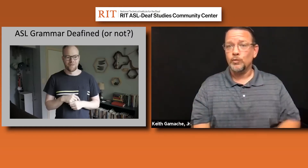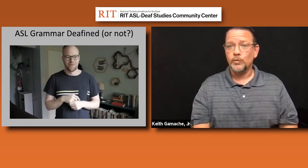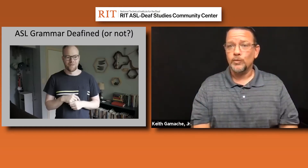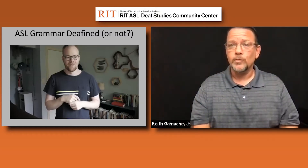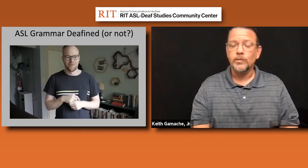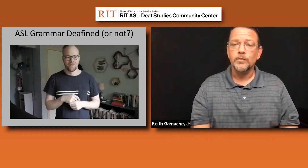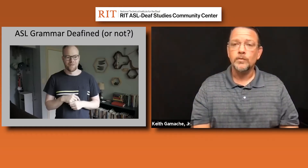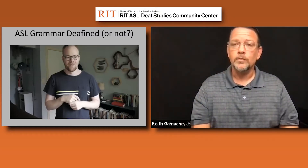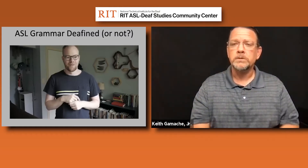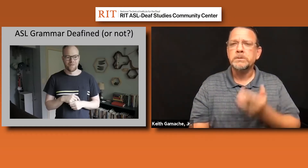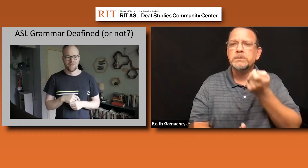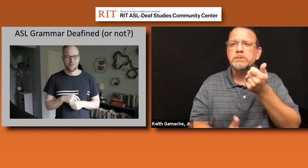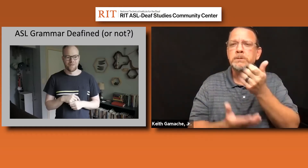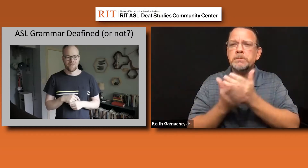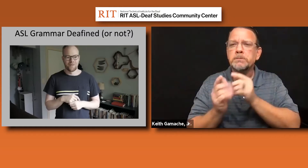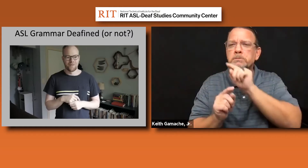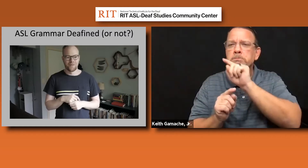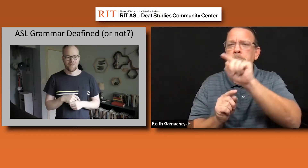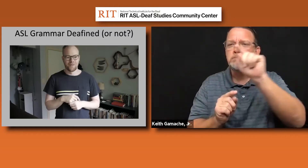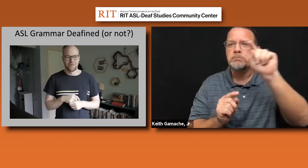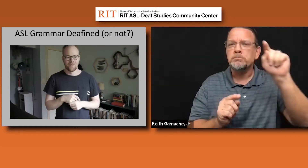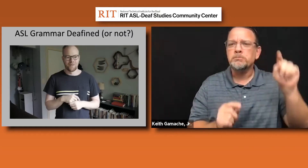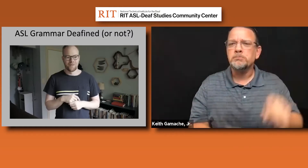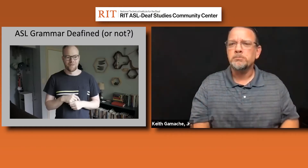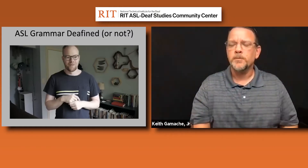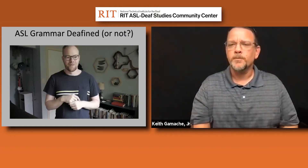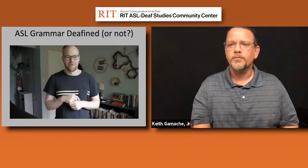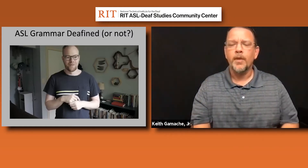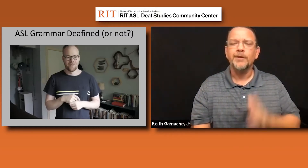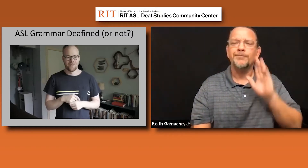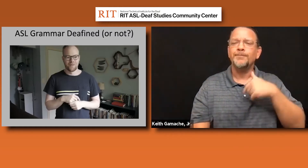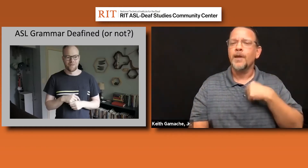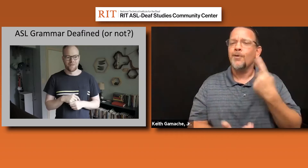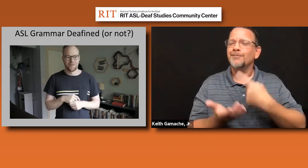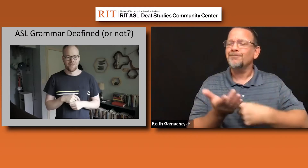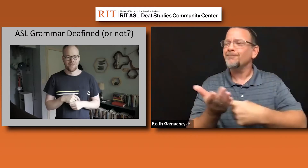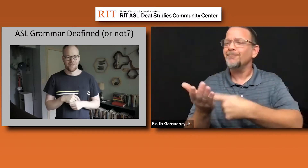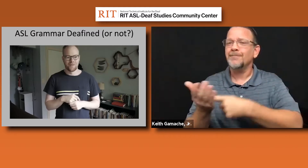It's rare. Of course they exist, but it's sparse,